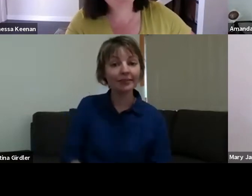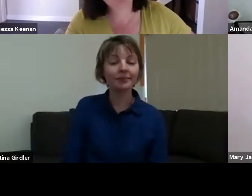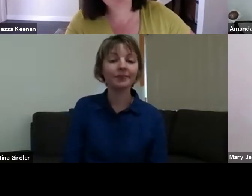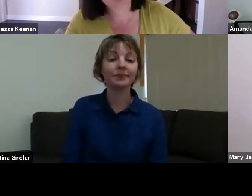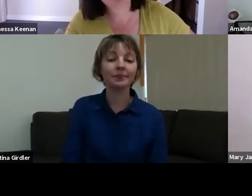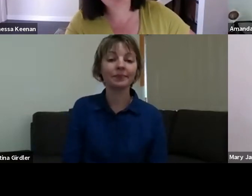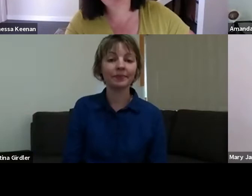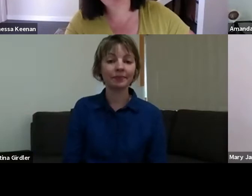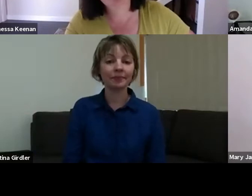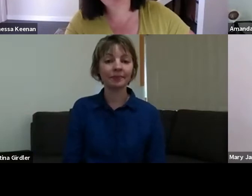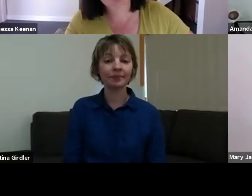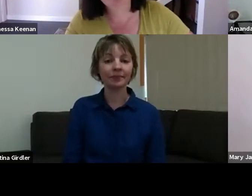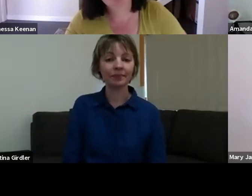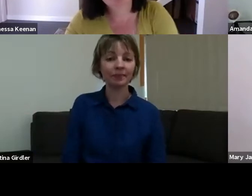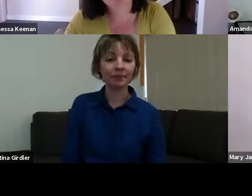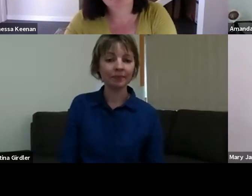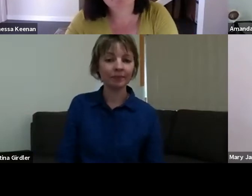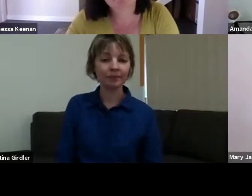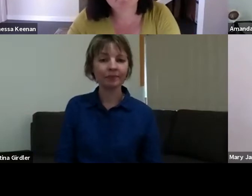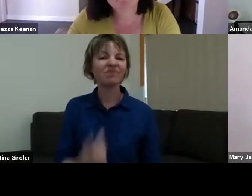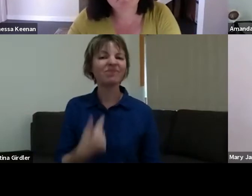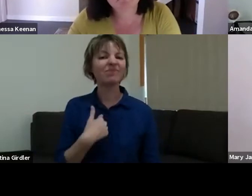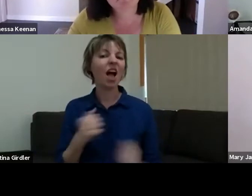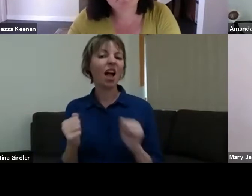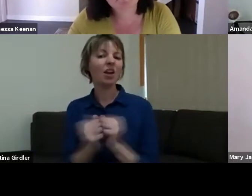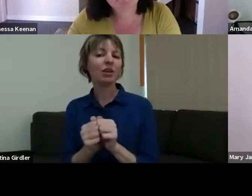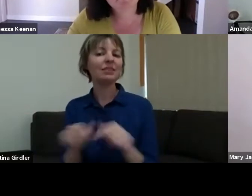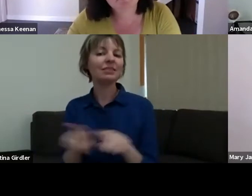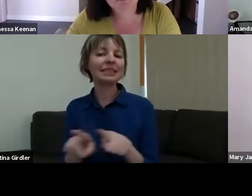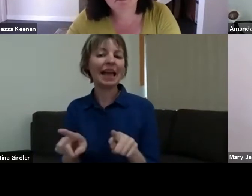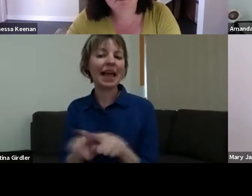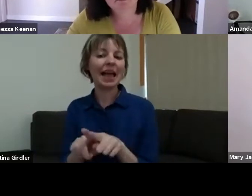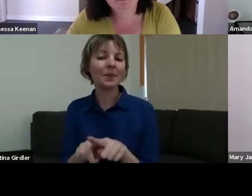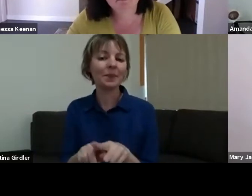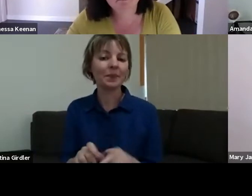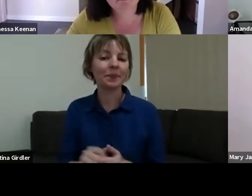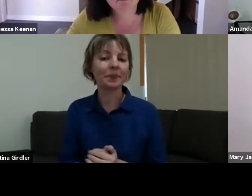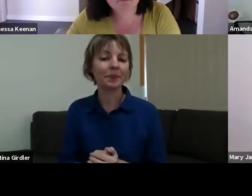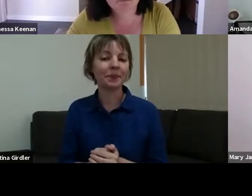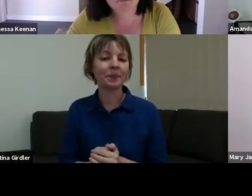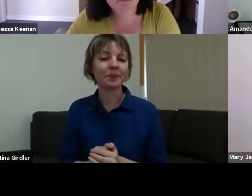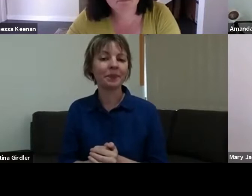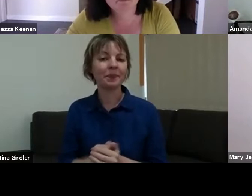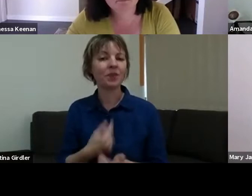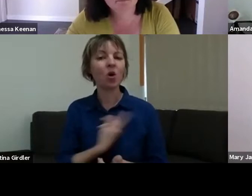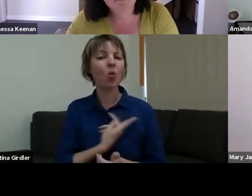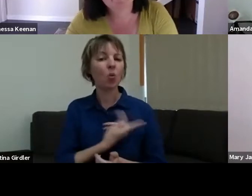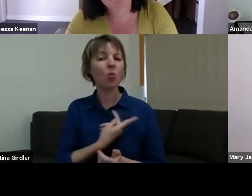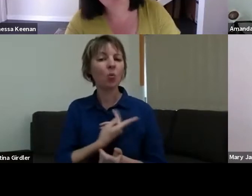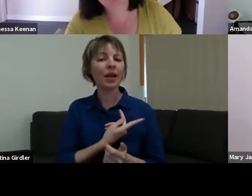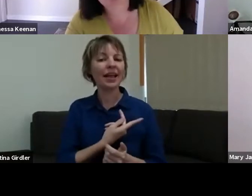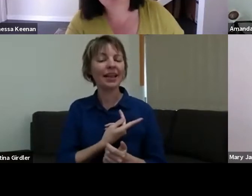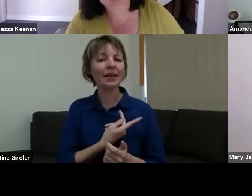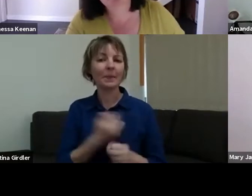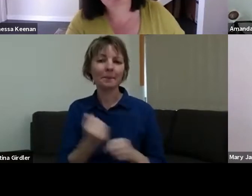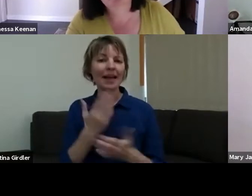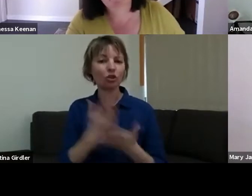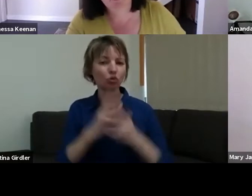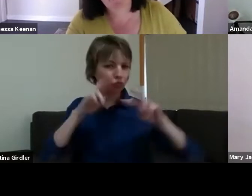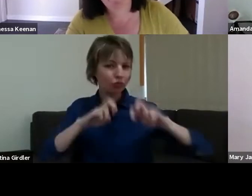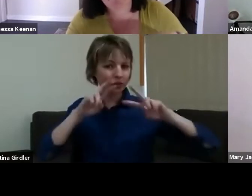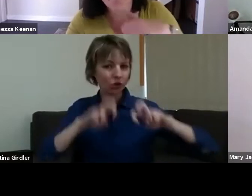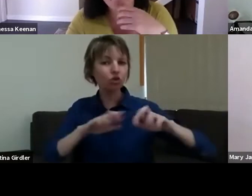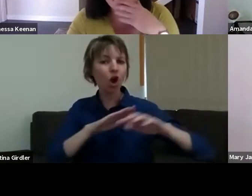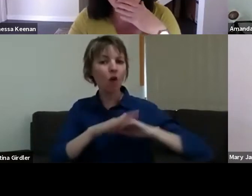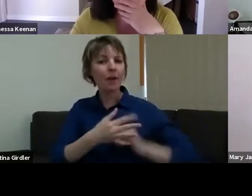Mahony and Vanessa have said - we read about the potential benefits of